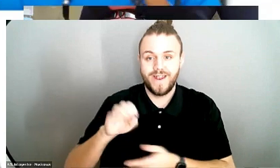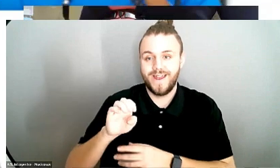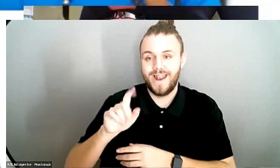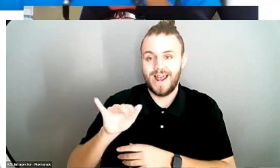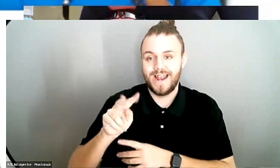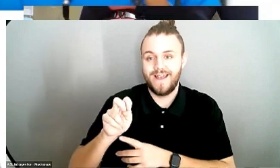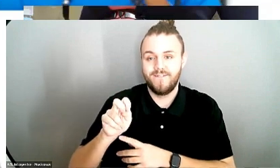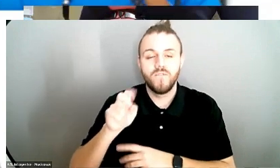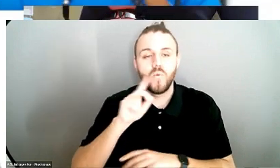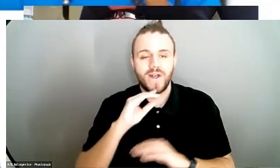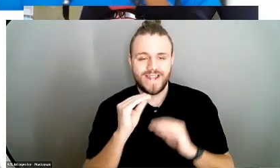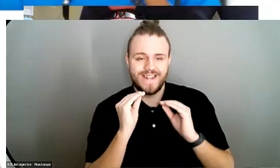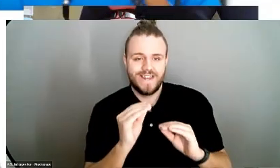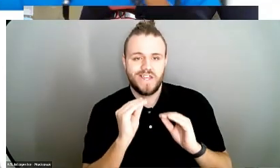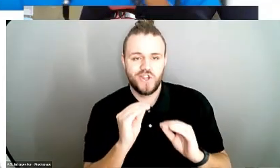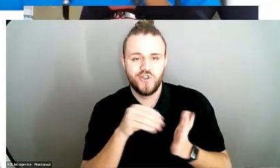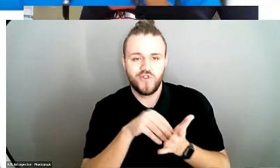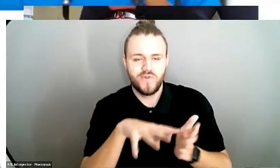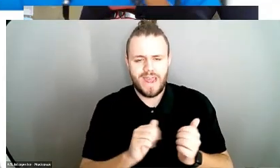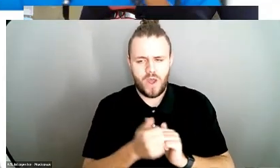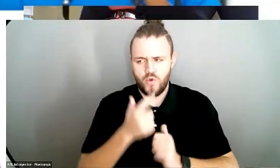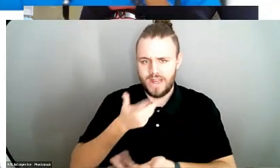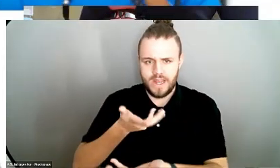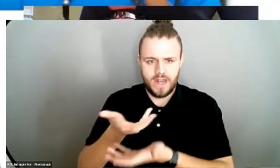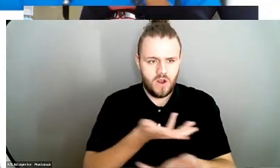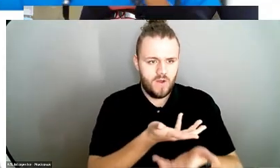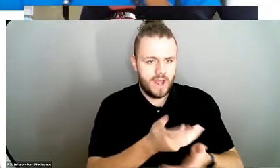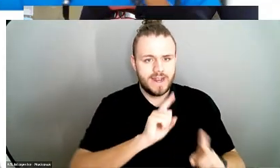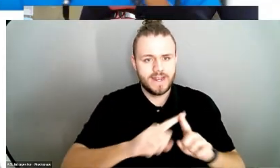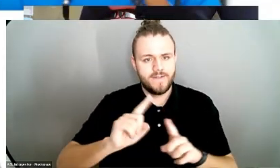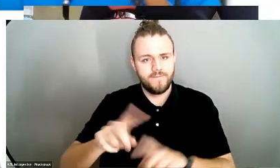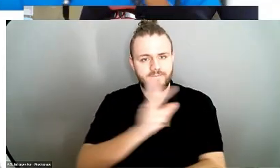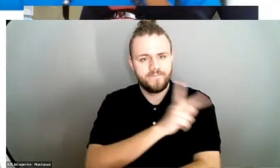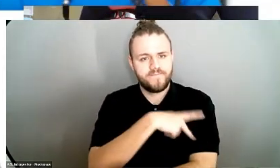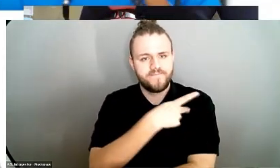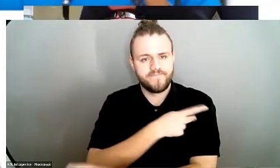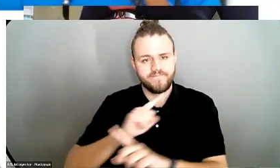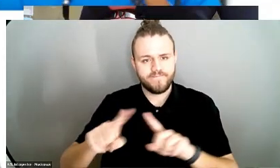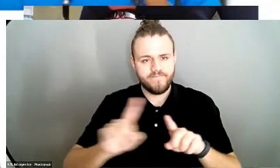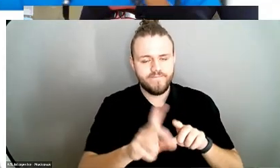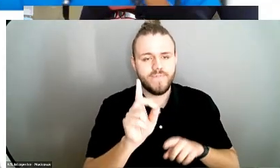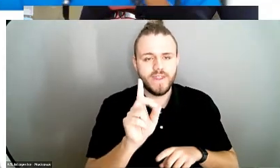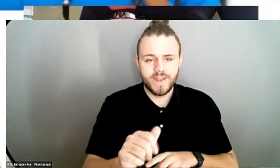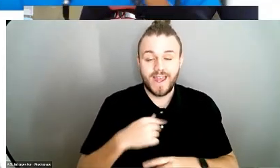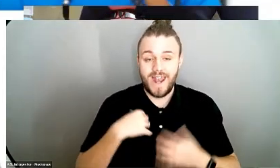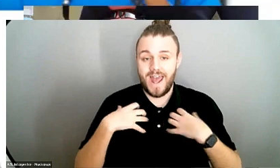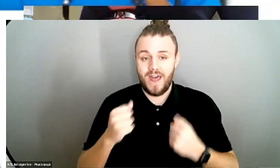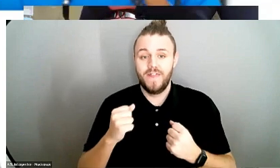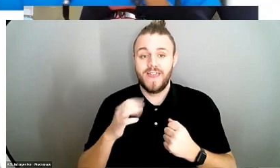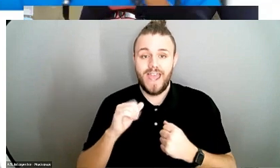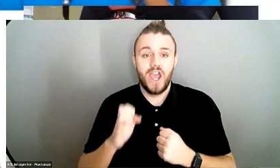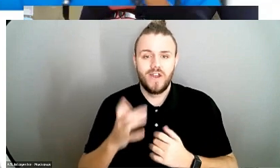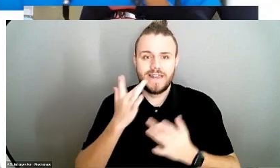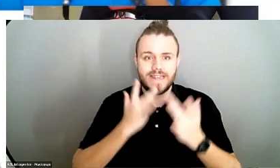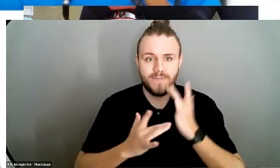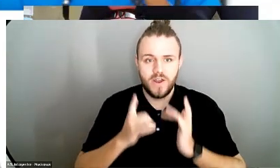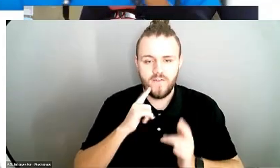students how to interact with patients with disabilities and about health care disparities for patients with disabilities.